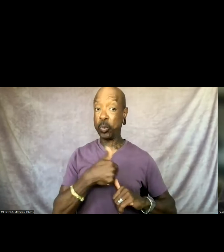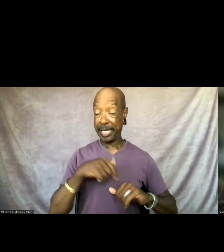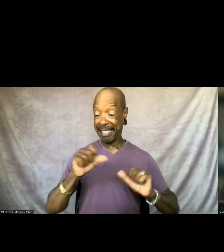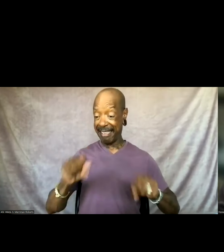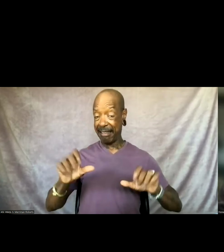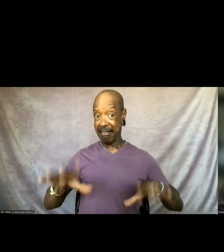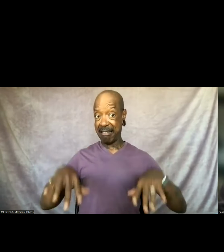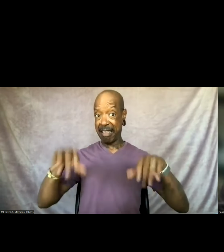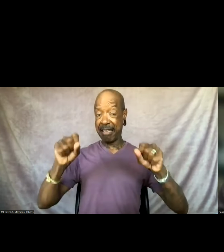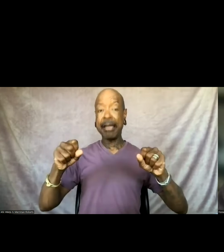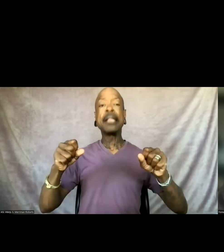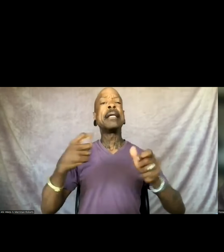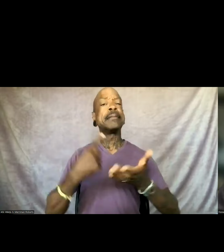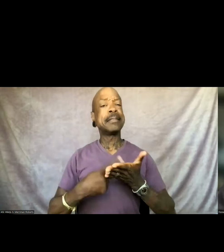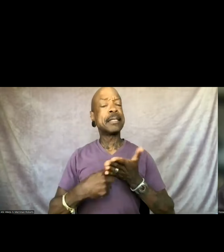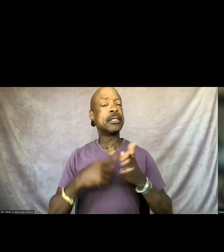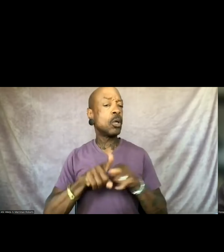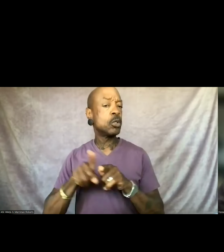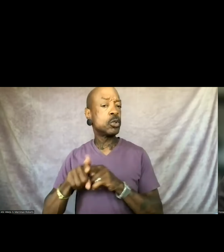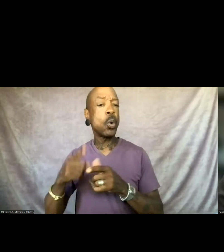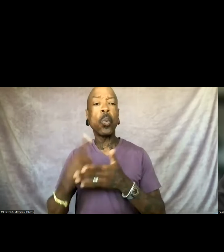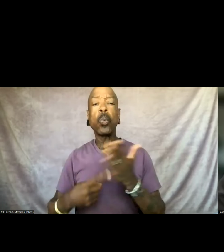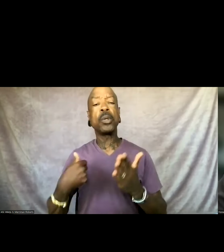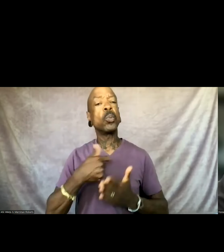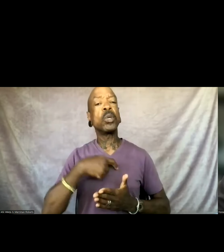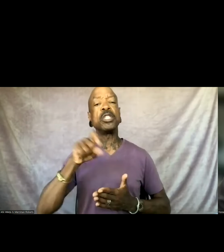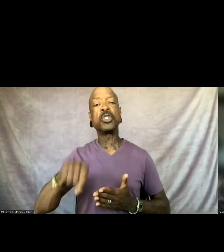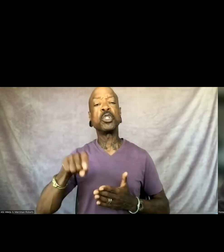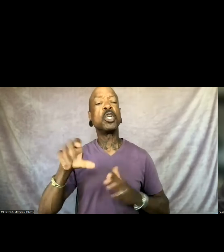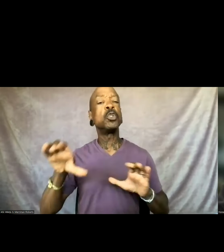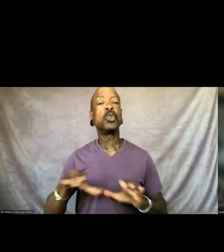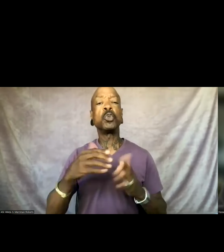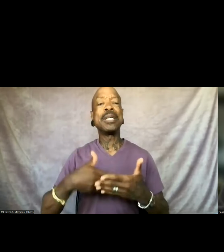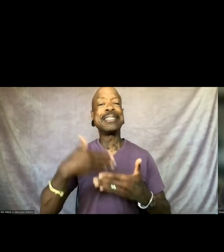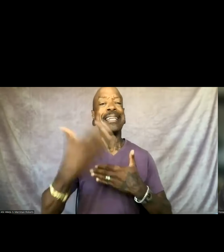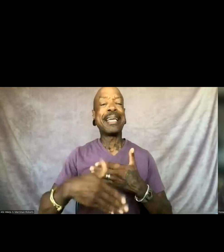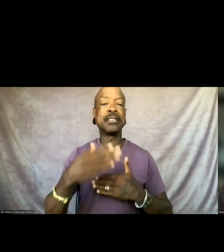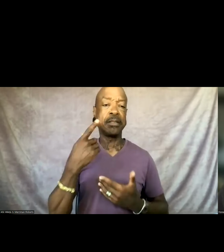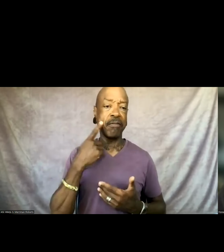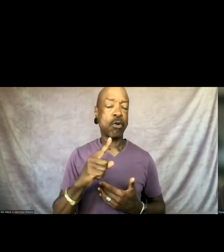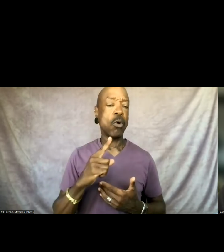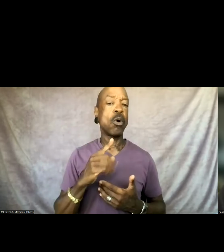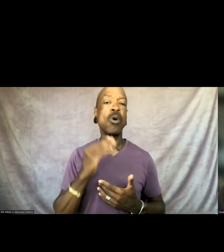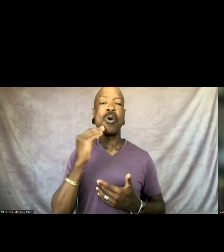eventual elimination of the asset limit and maybe talk